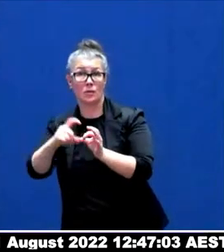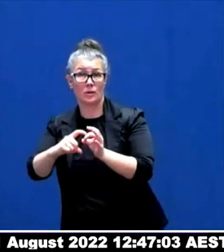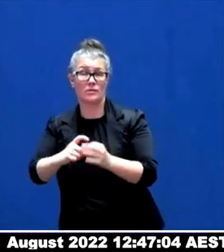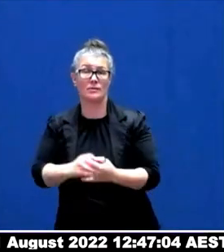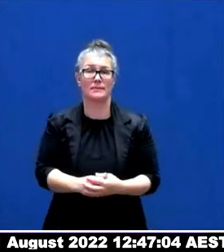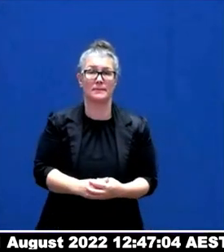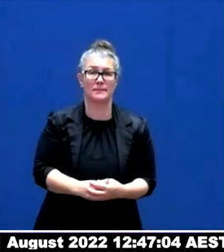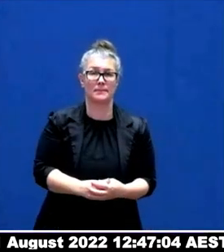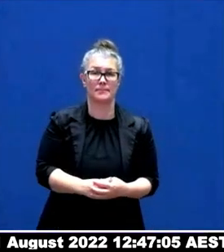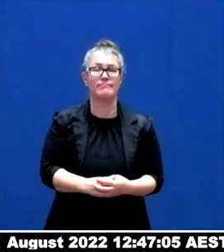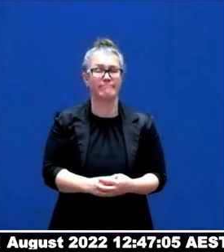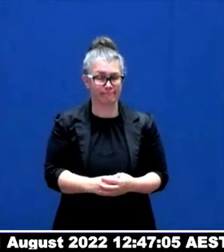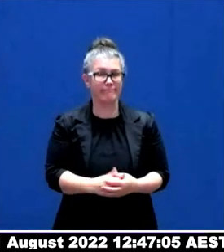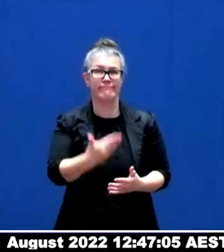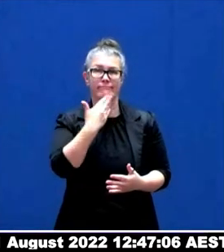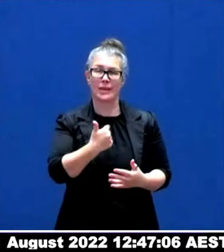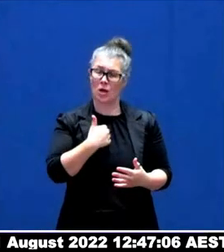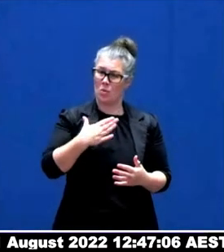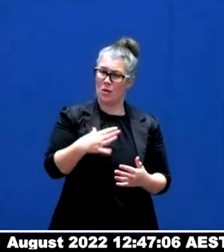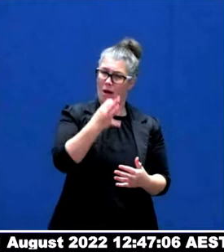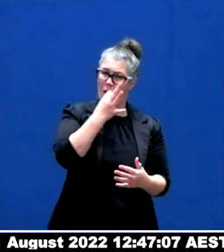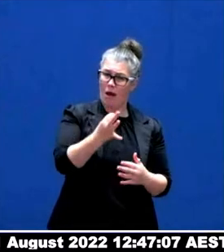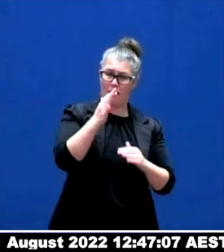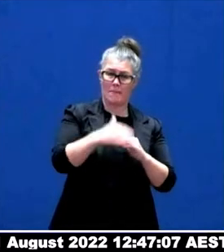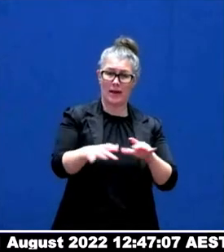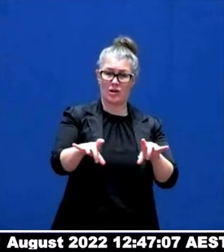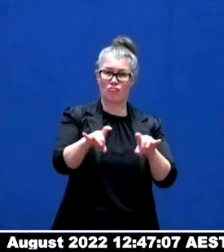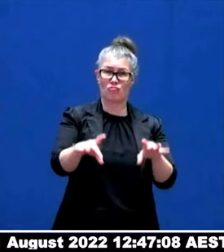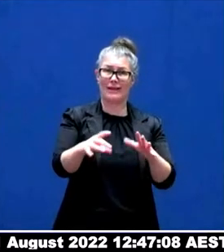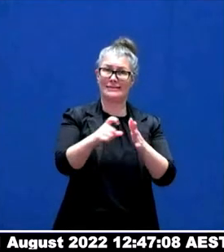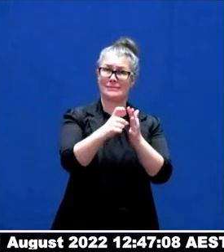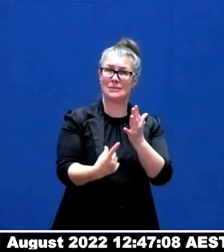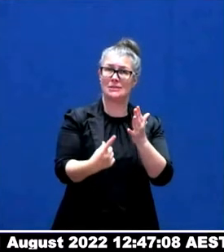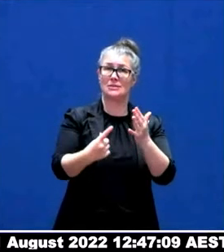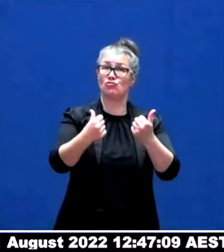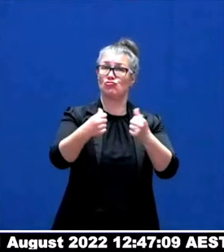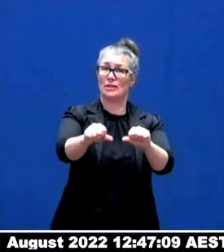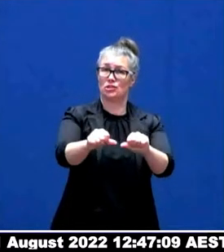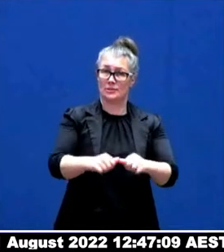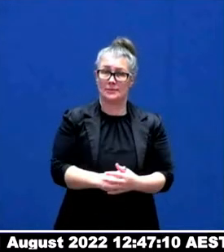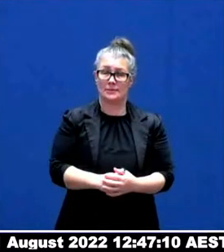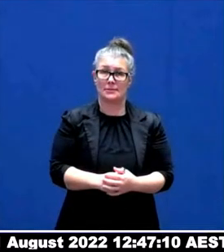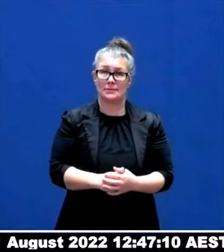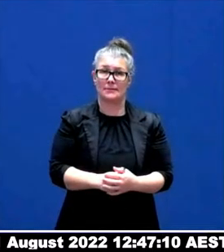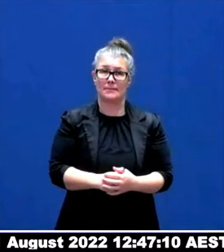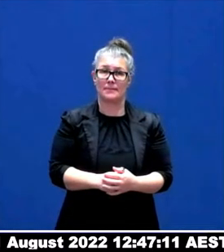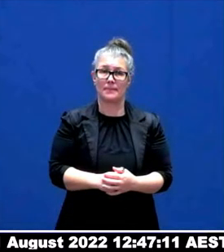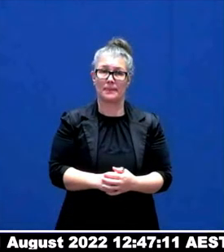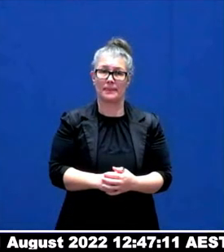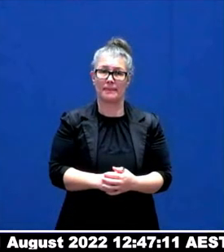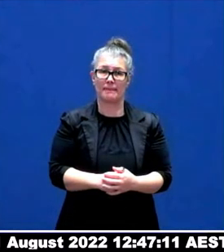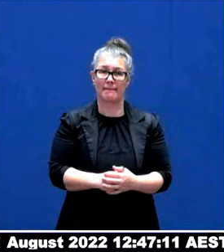I'd like to ask you about the Australian Disability Strategy and the outcome area -